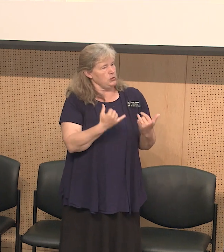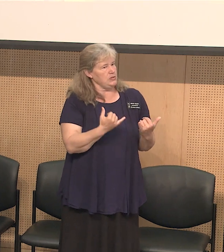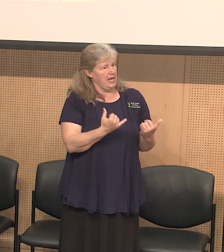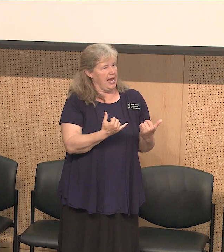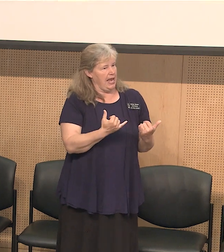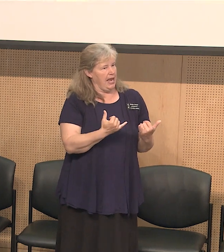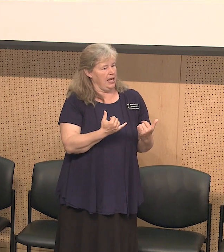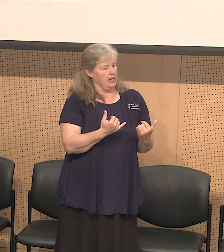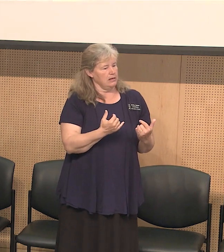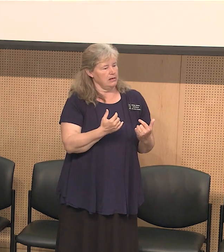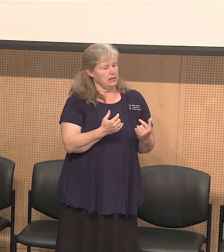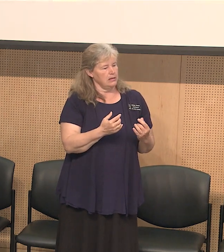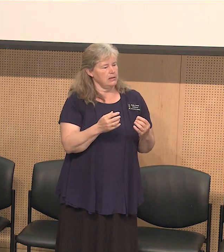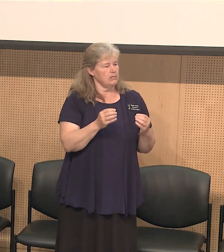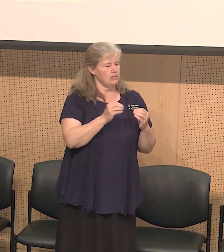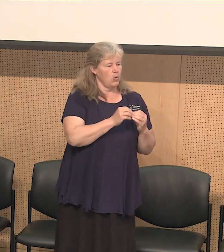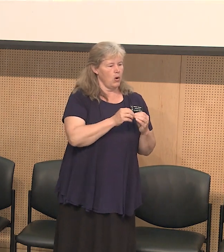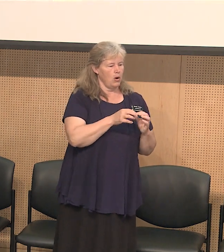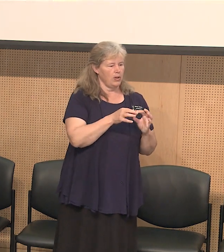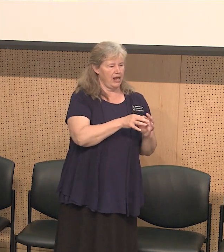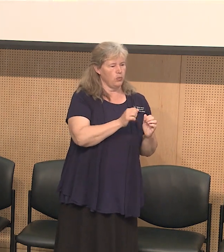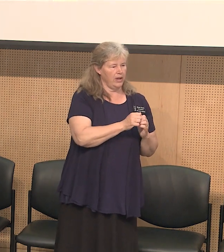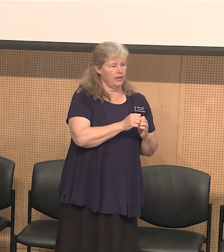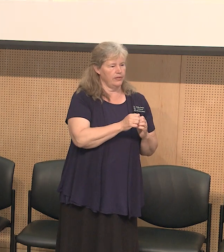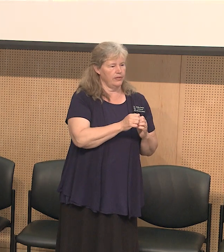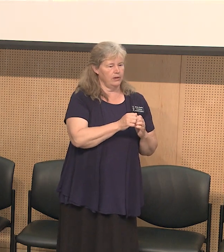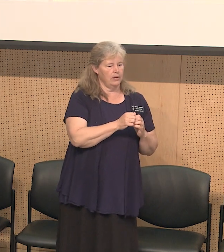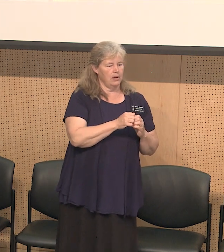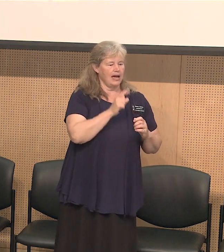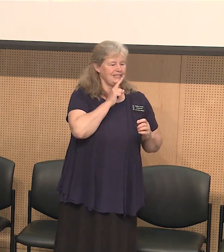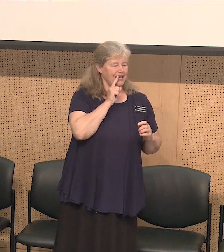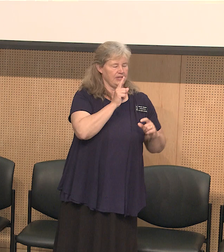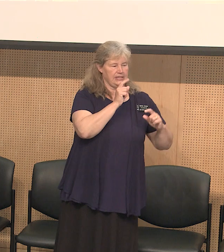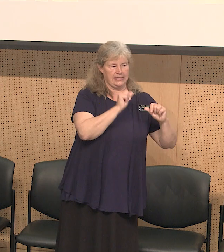a Deaf scientist communicating science to the public.